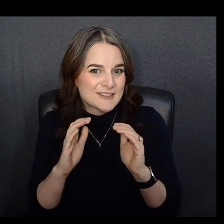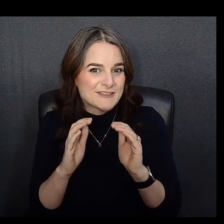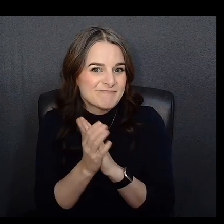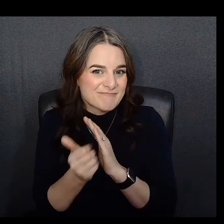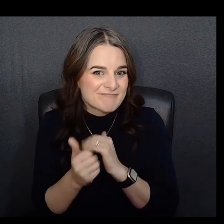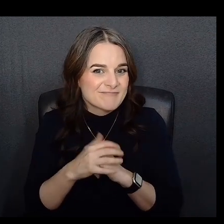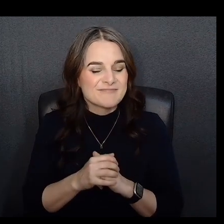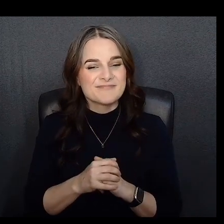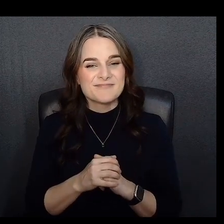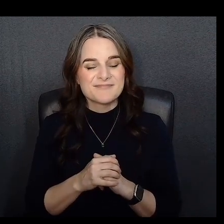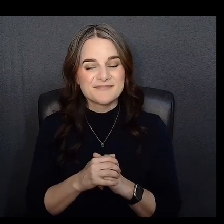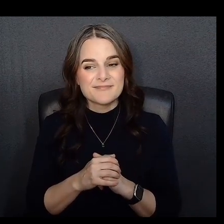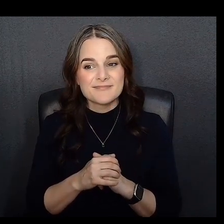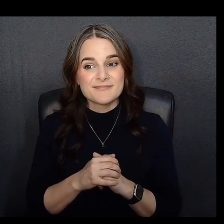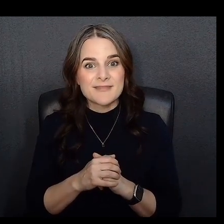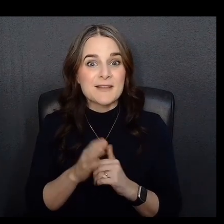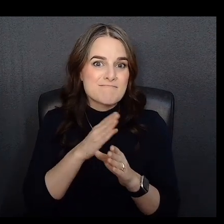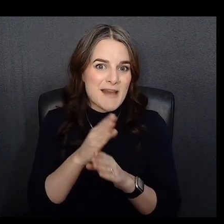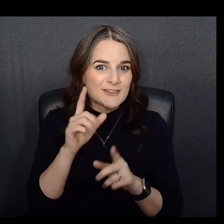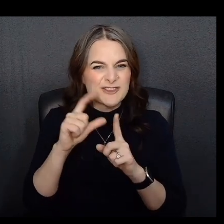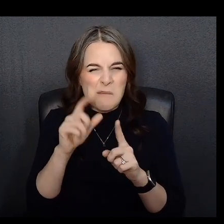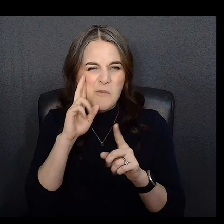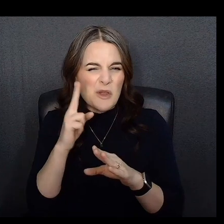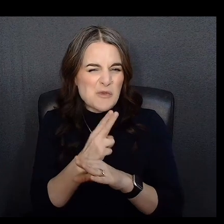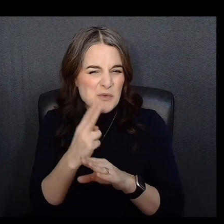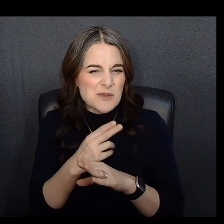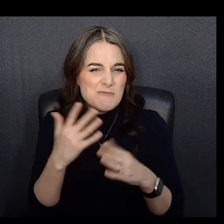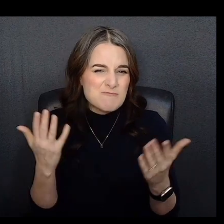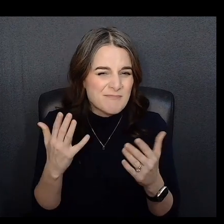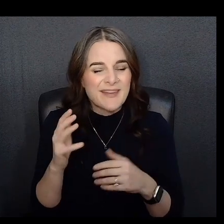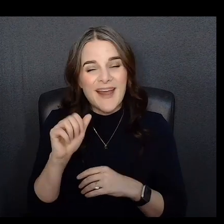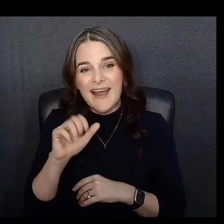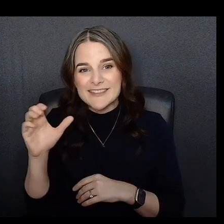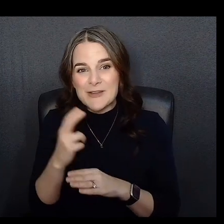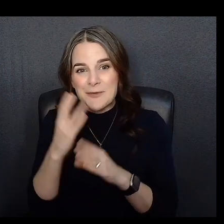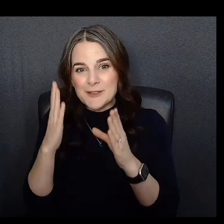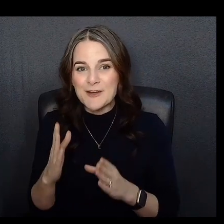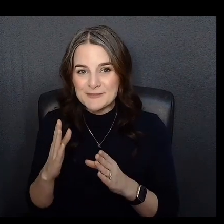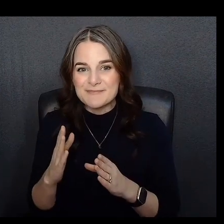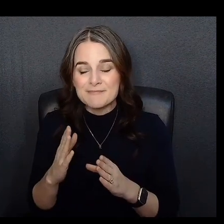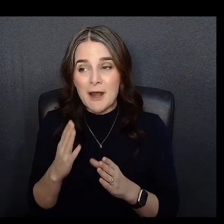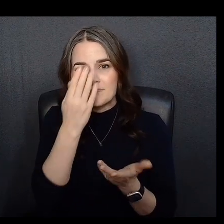So probably the main term you're going to hear me use is AAC user, but just keep in mind, though,